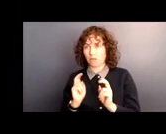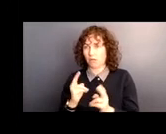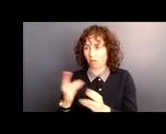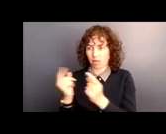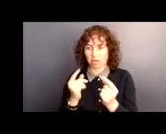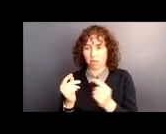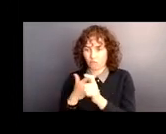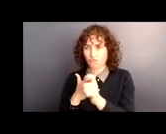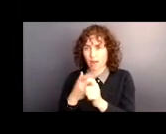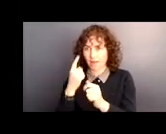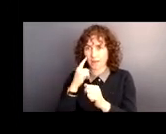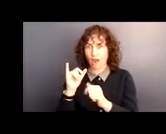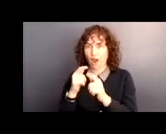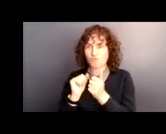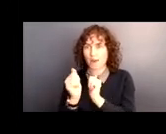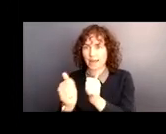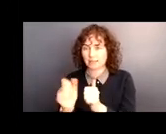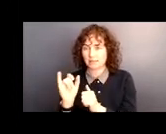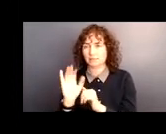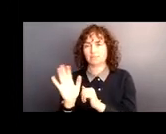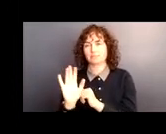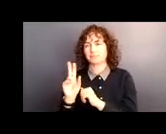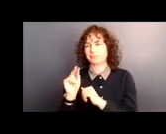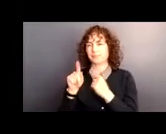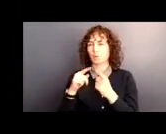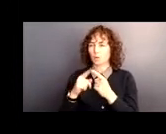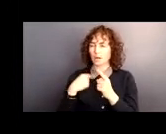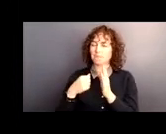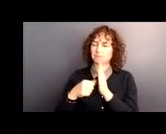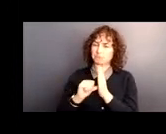because they thought it was a race But once we emphasized safety